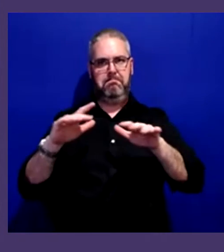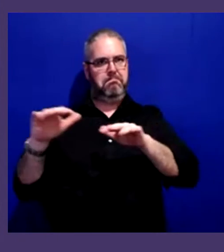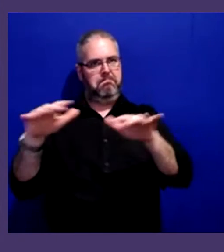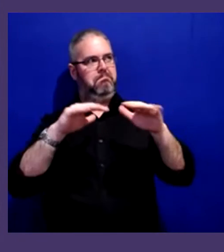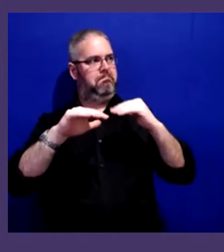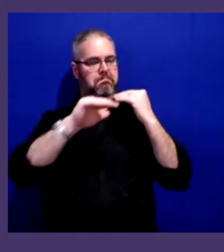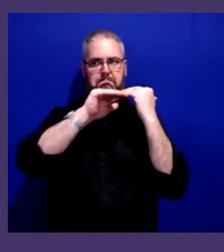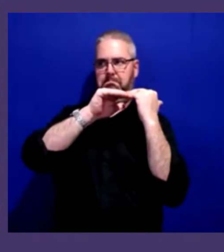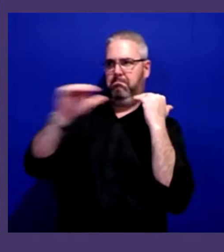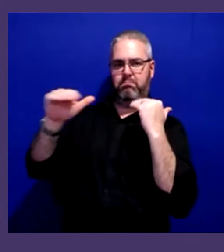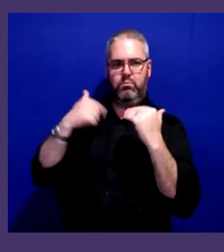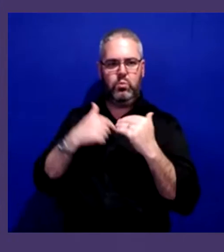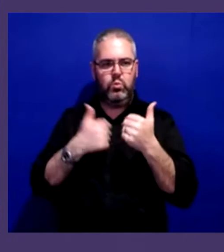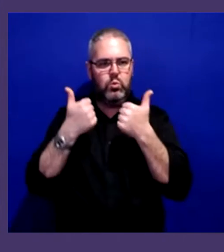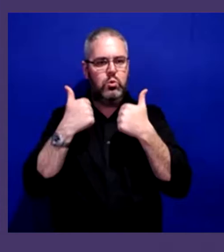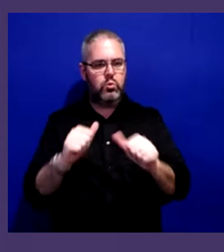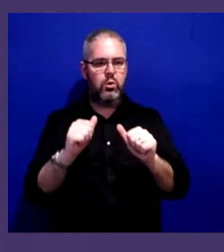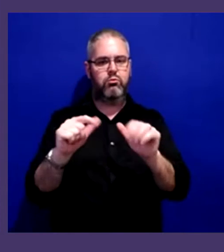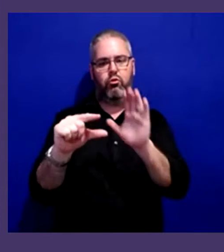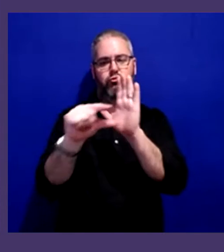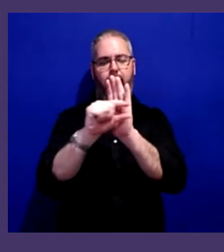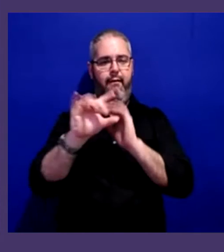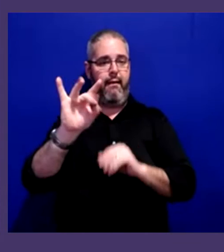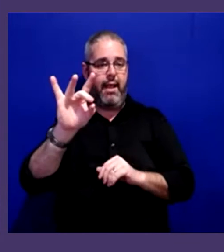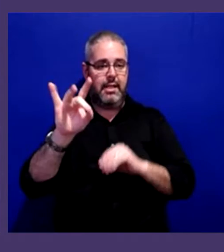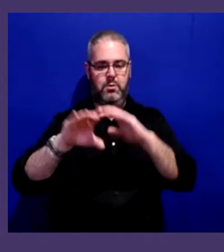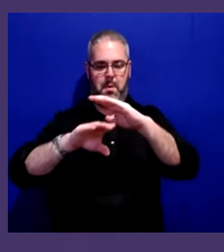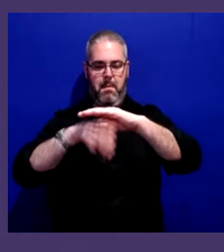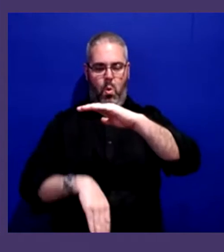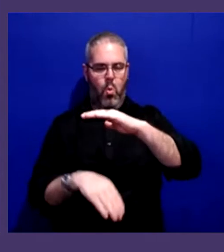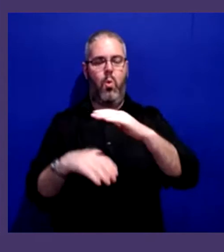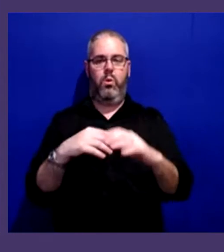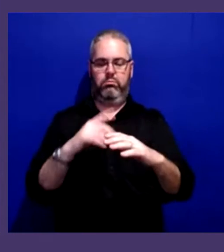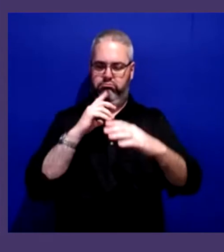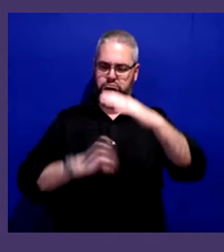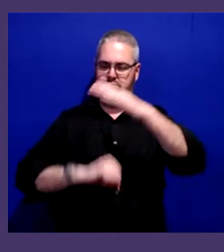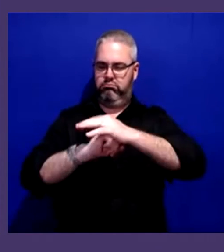a grade eight reading level or below to make sure as many people as possible understand